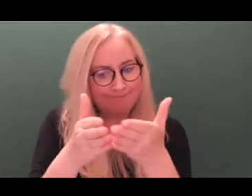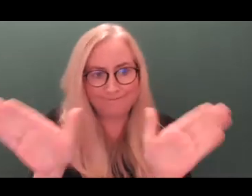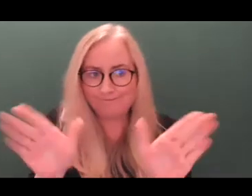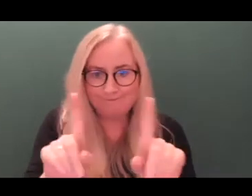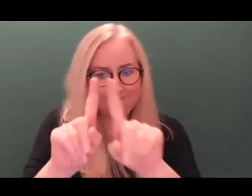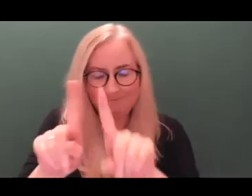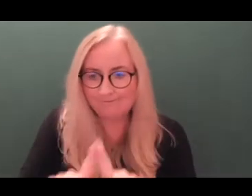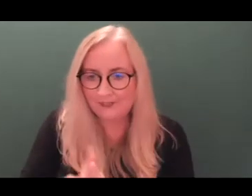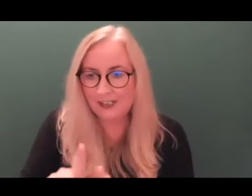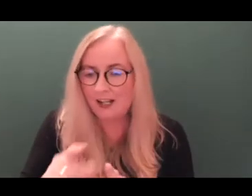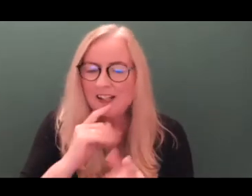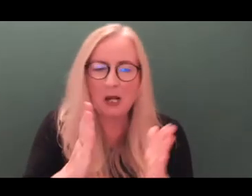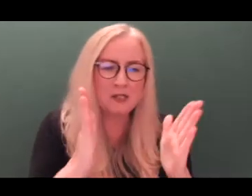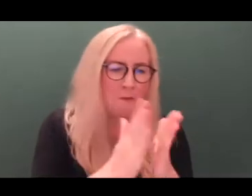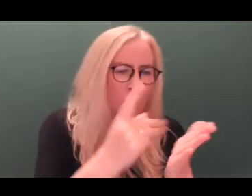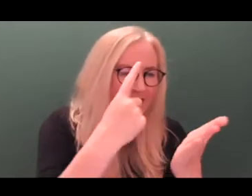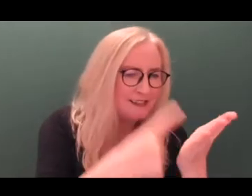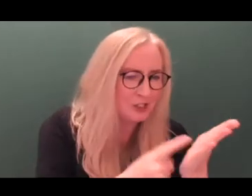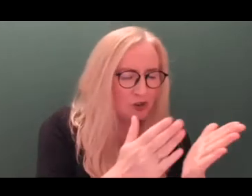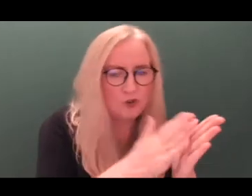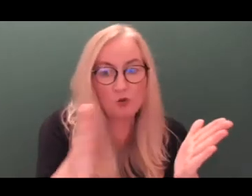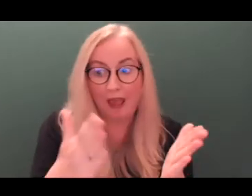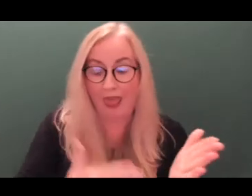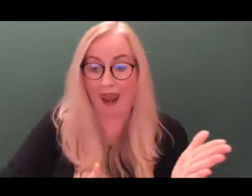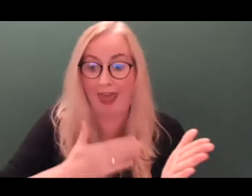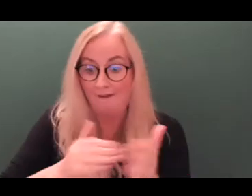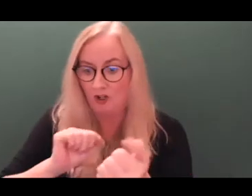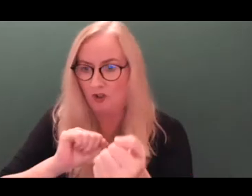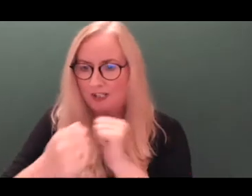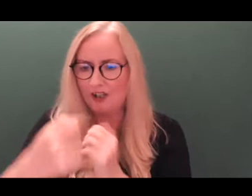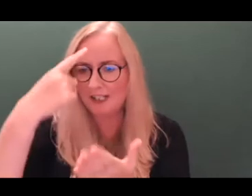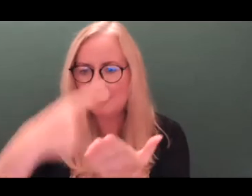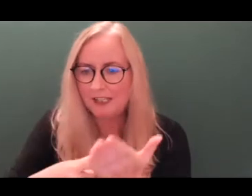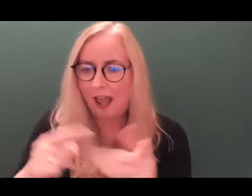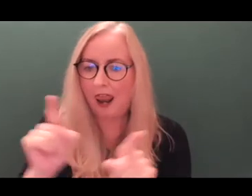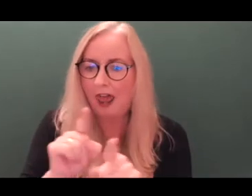from small decisions to life changing decisions such as around where a person can live.